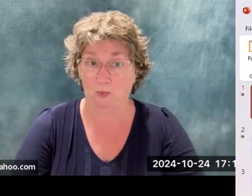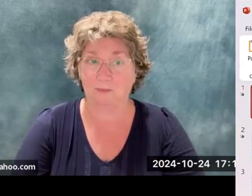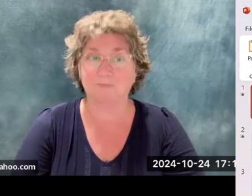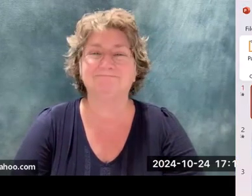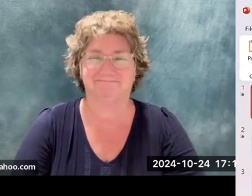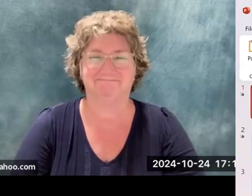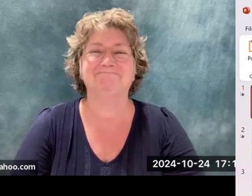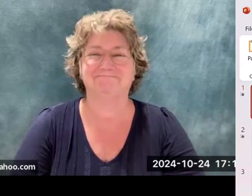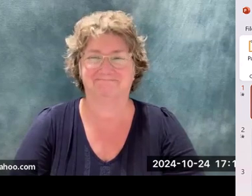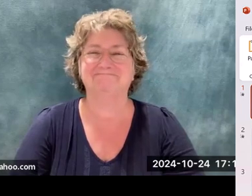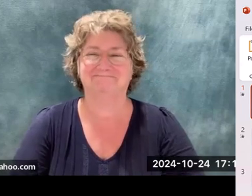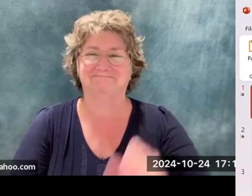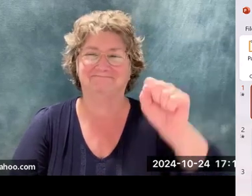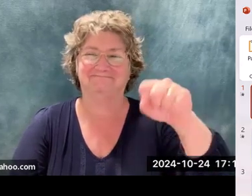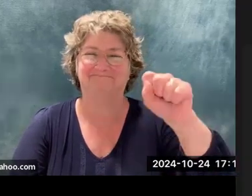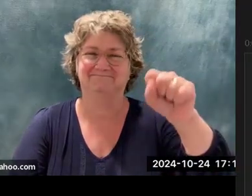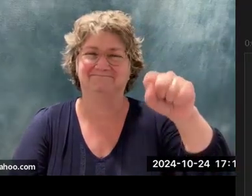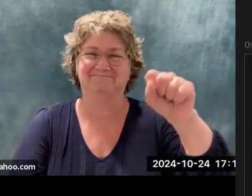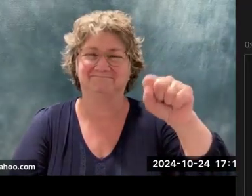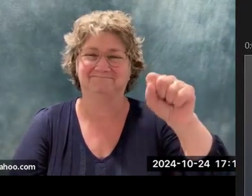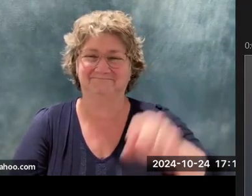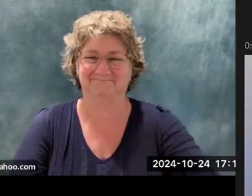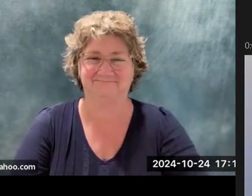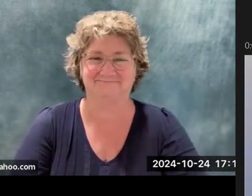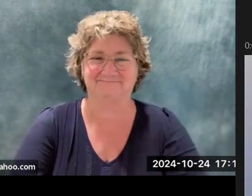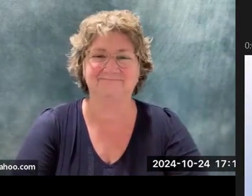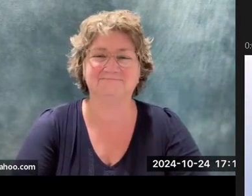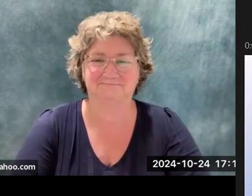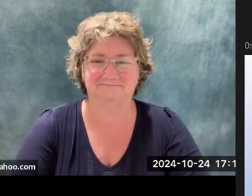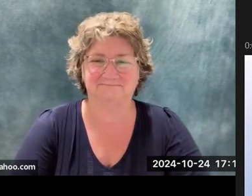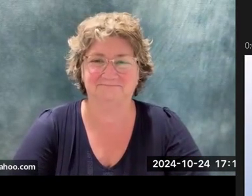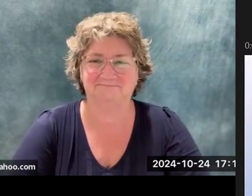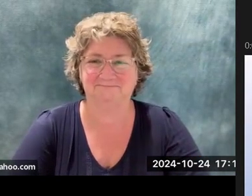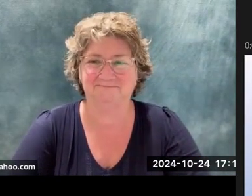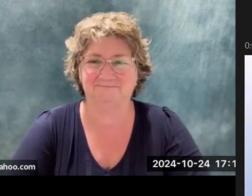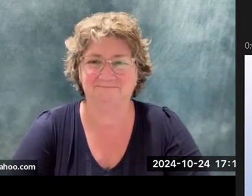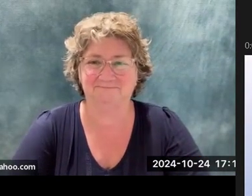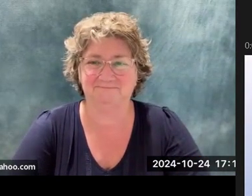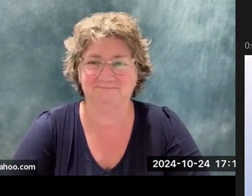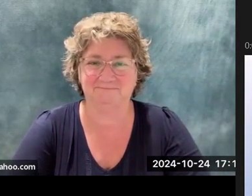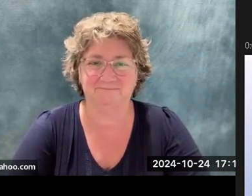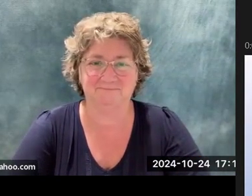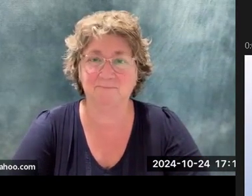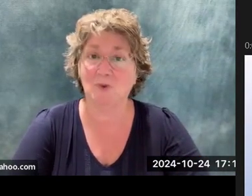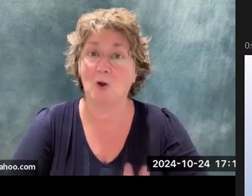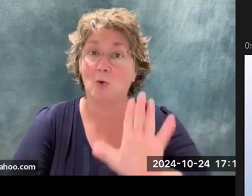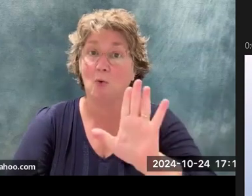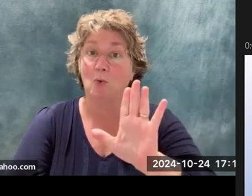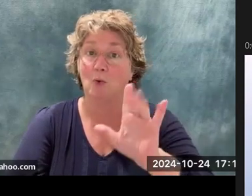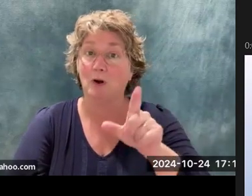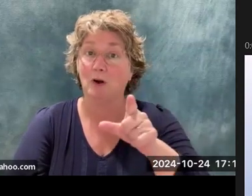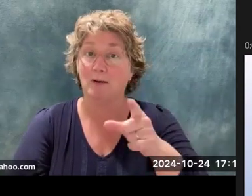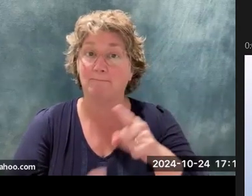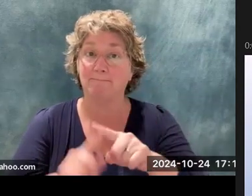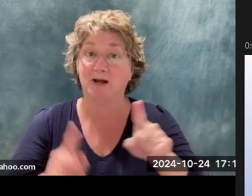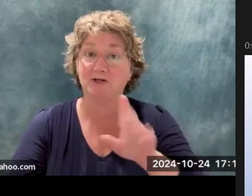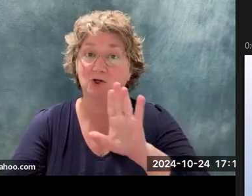Here. Yes. Now you see them. Brilliant. All right. Oh, but it's presenters' view style.